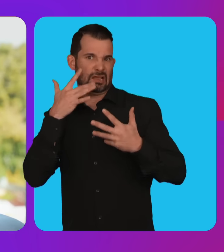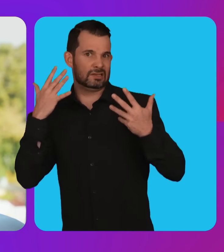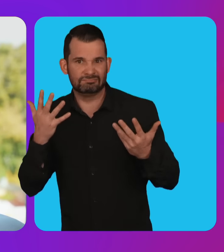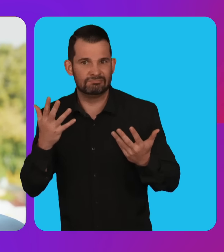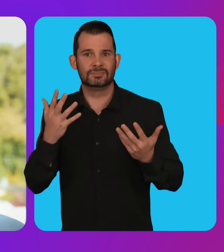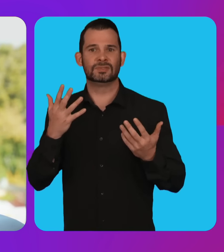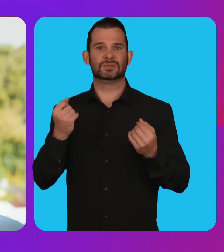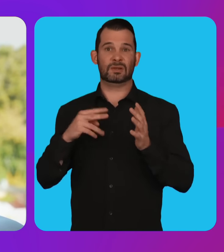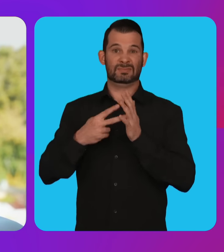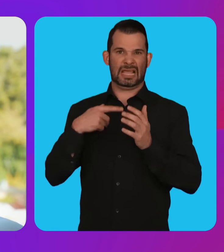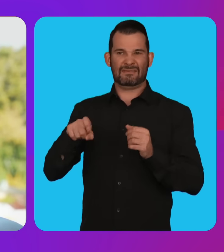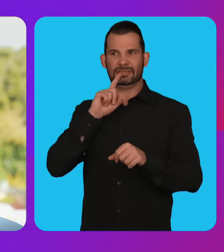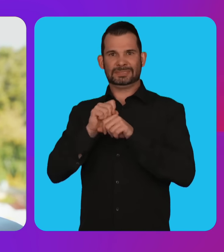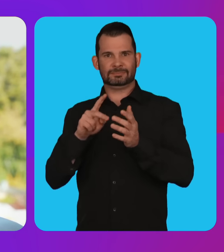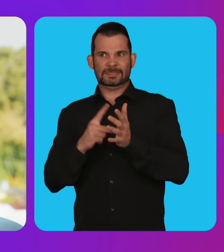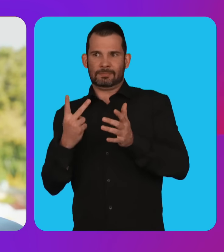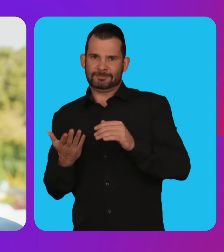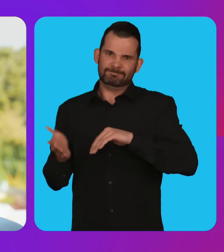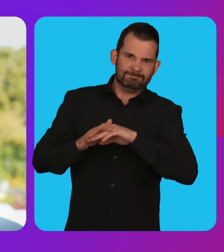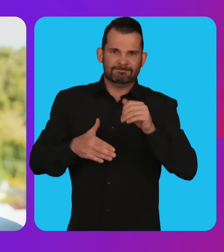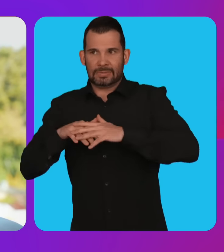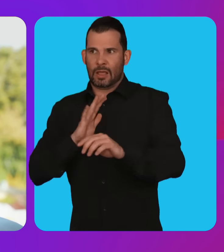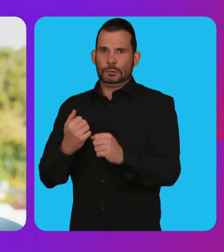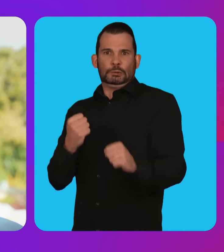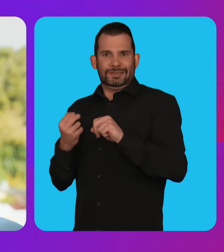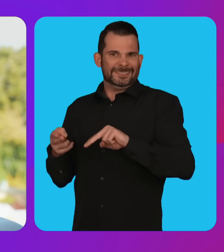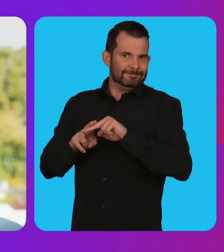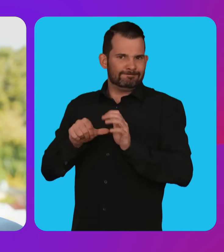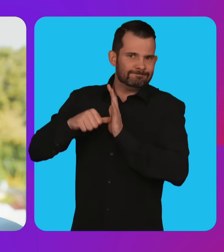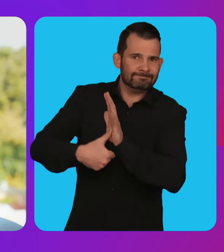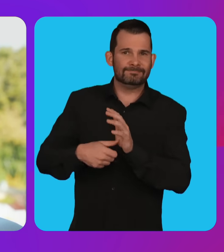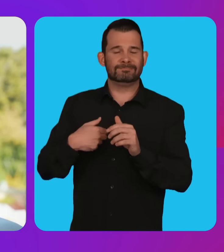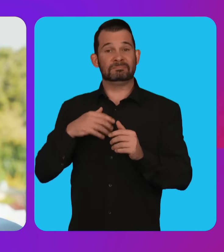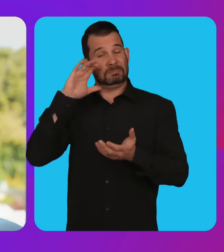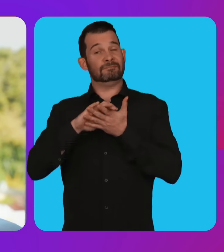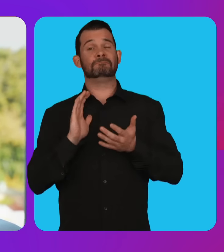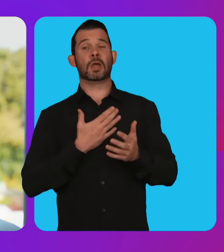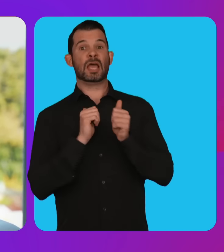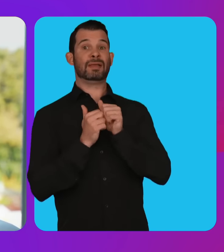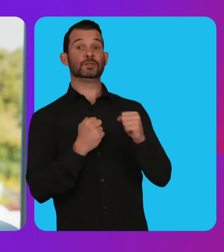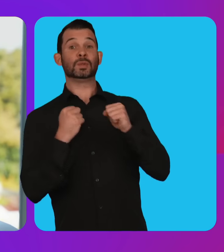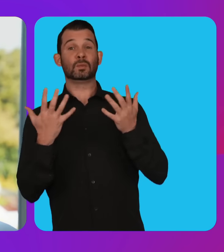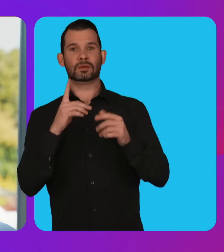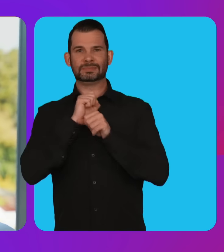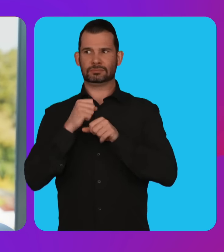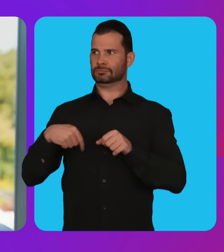And I believe our competitive strength is our proximity to the public.